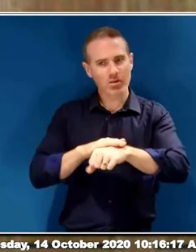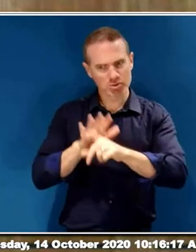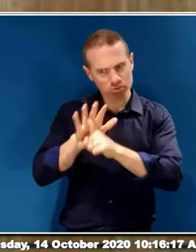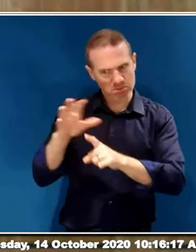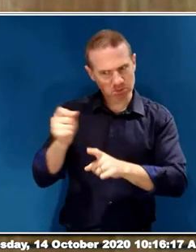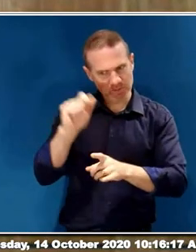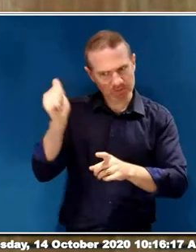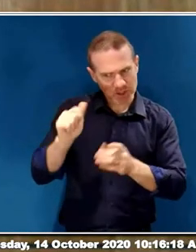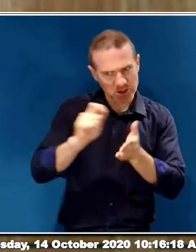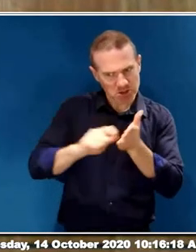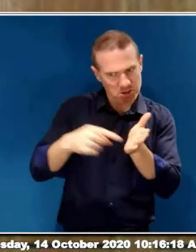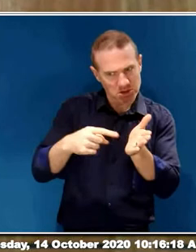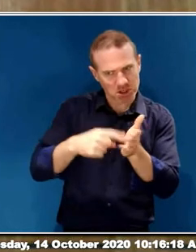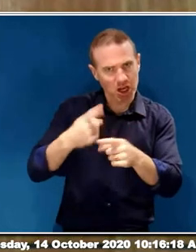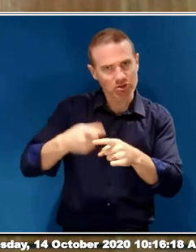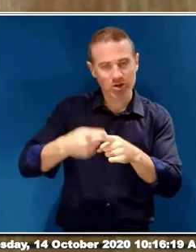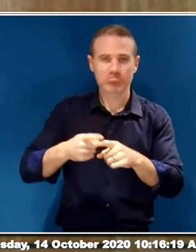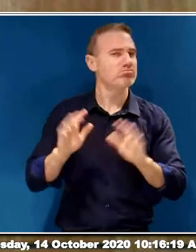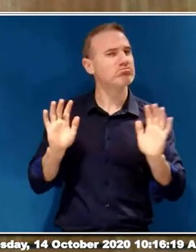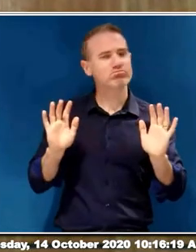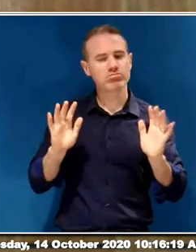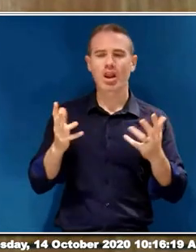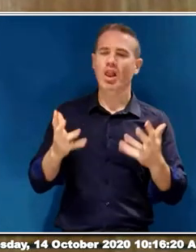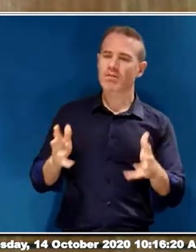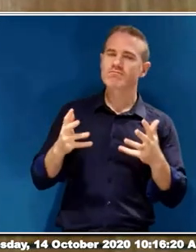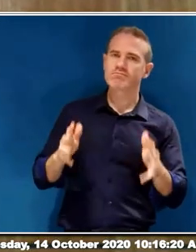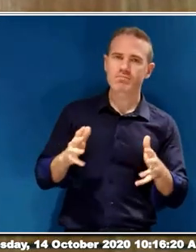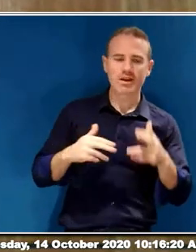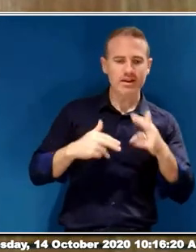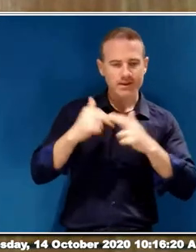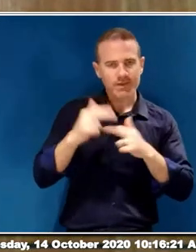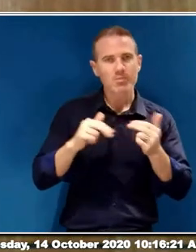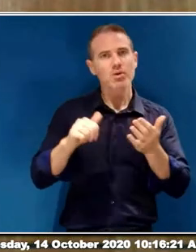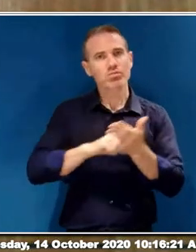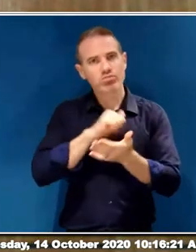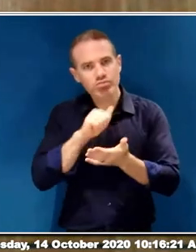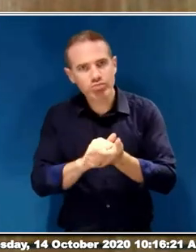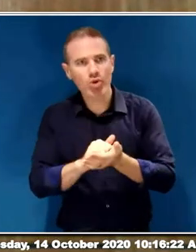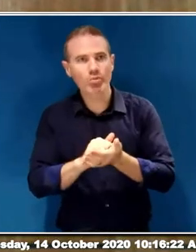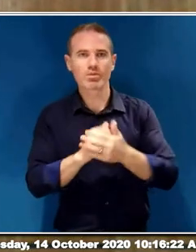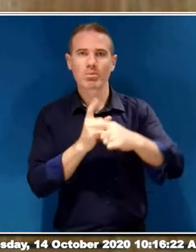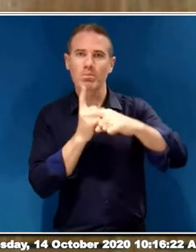developing appropriate classroom --- positive appropriate classroom behaviour